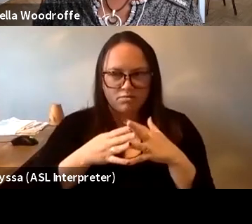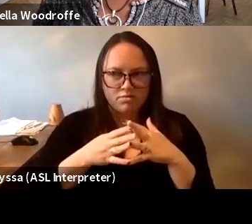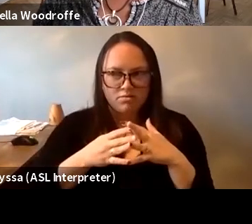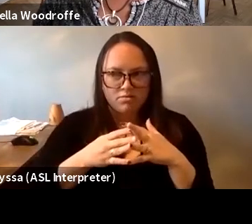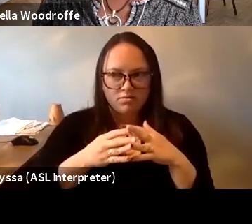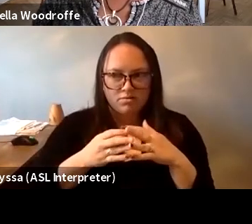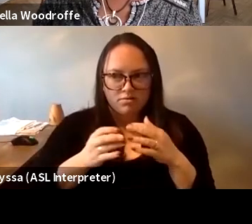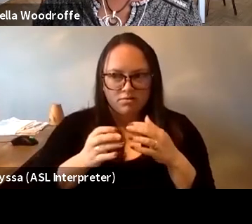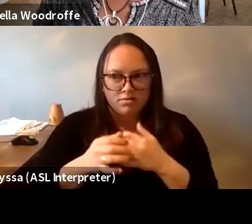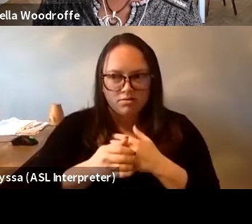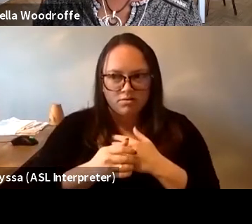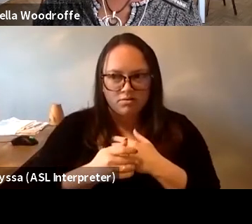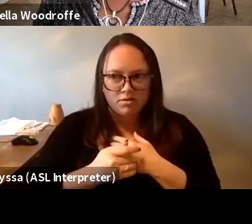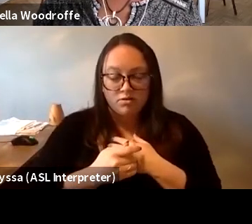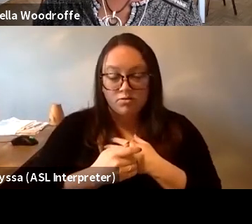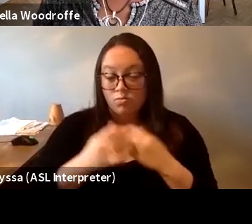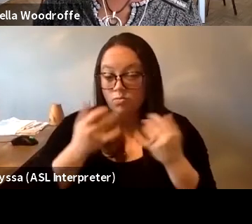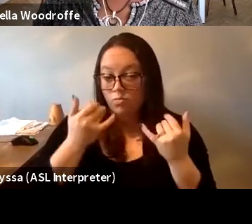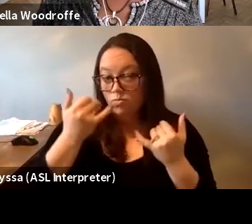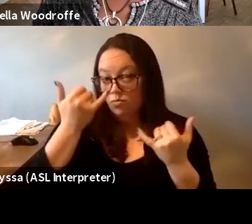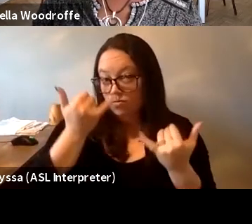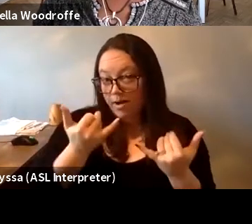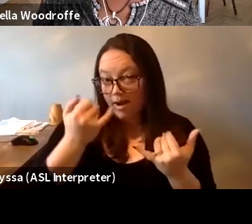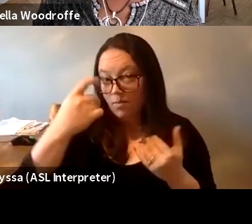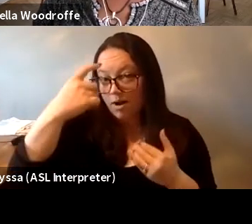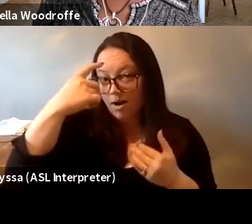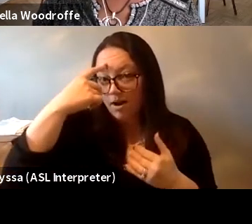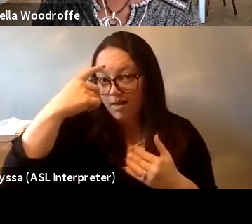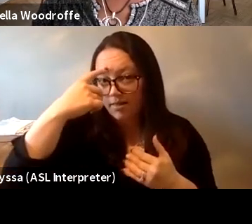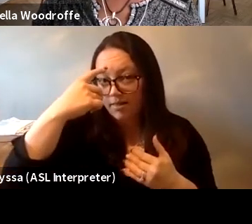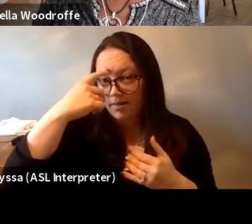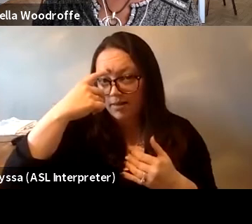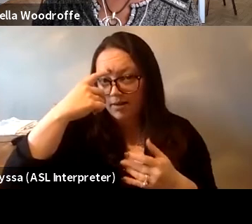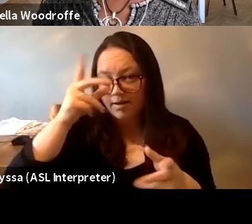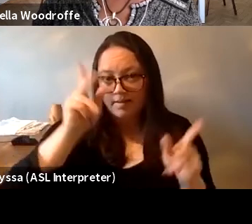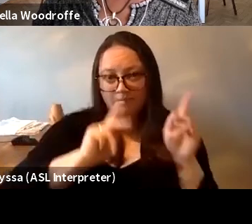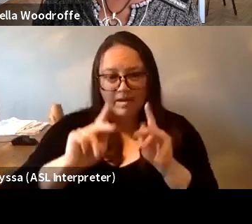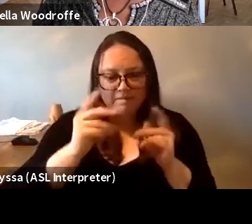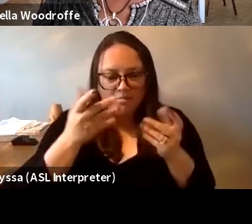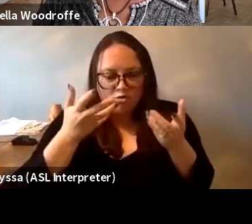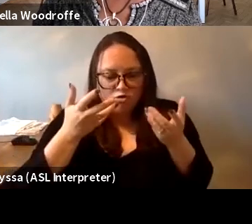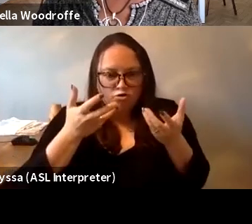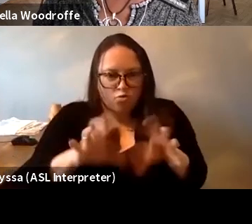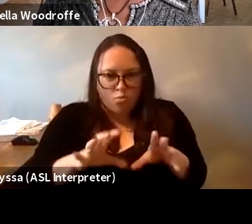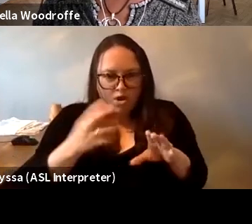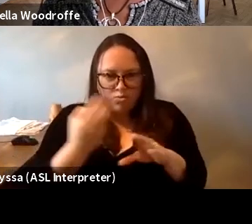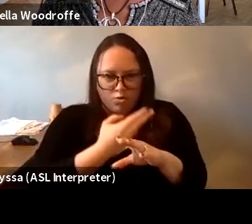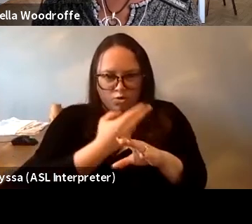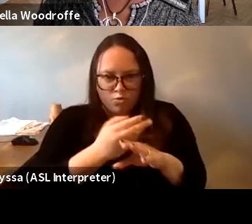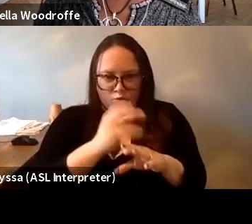you know, now people in the field, they don't even want to use the word normal anymore. They prefer to use the word